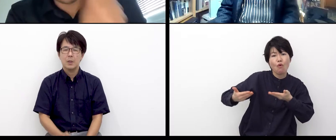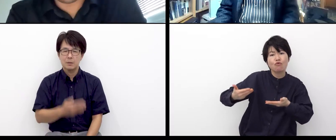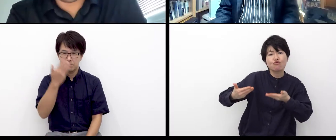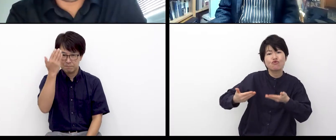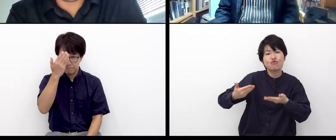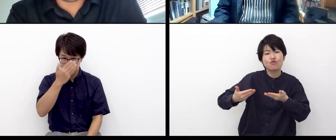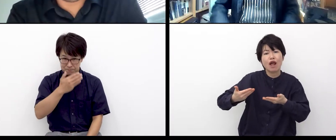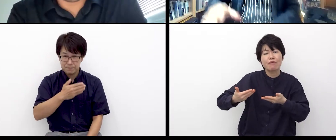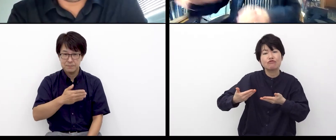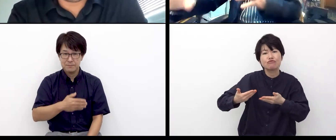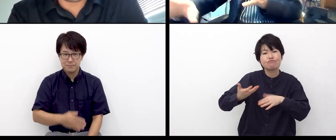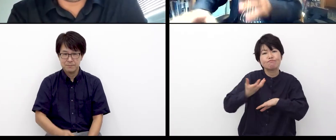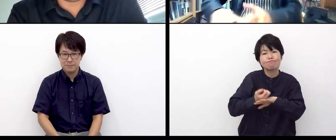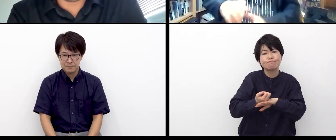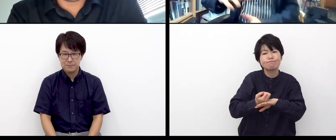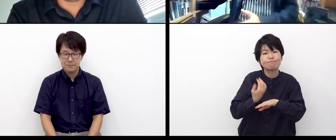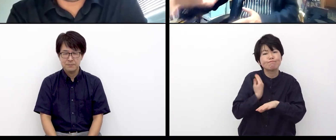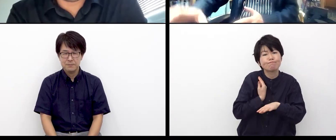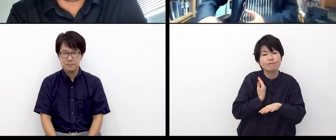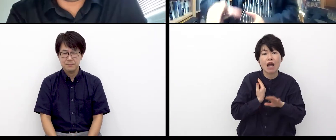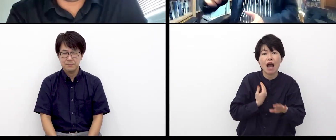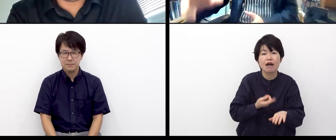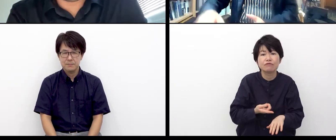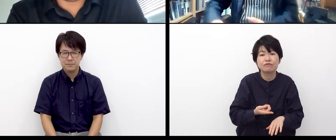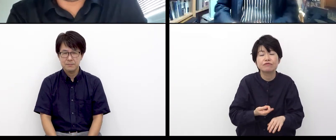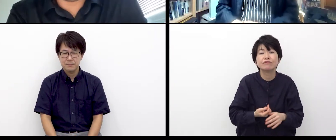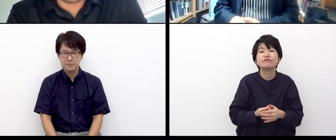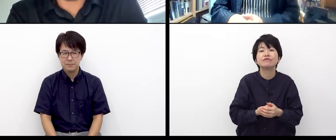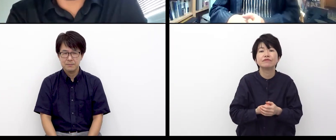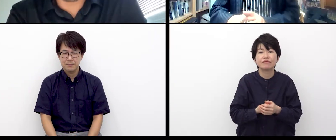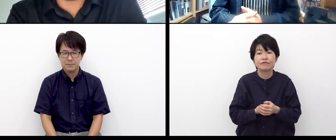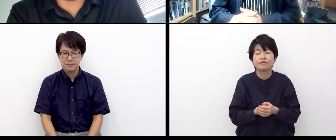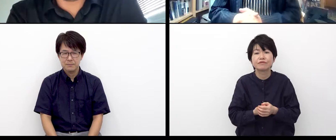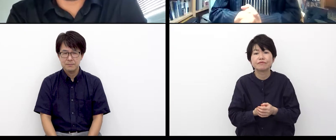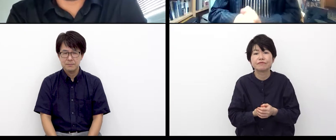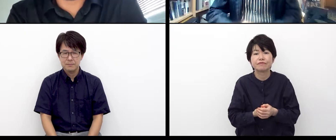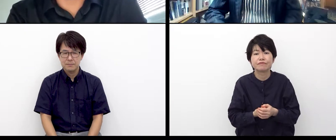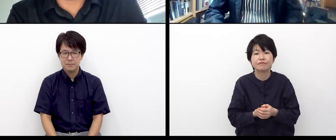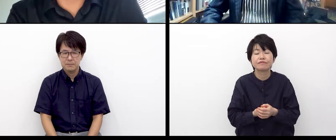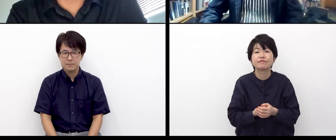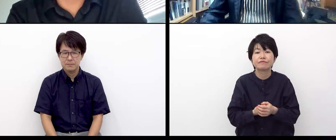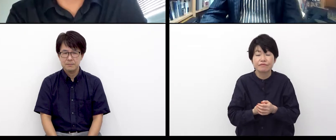If they watch that someone is visiting the disaster areas or working actively,